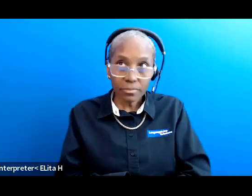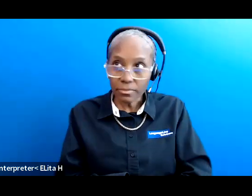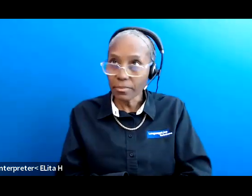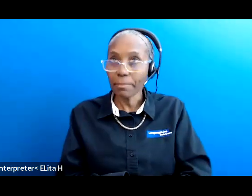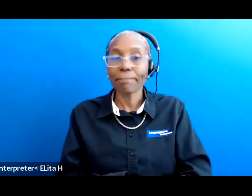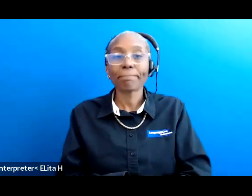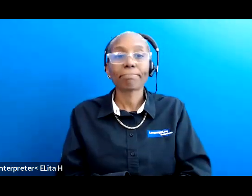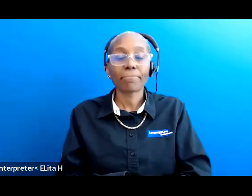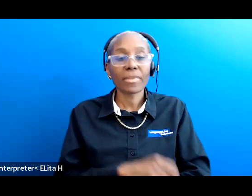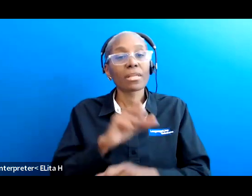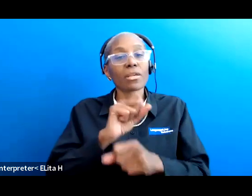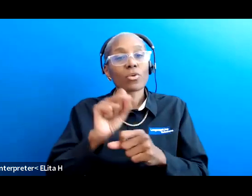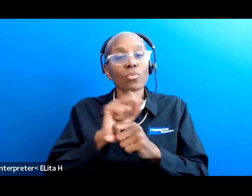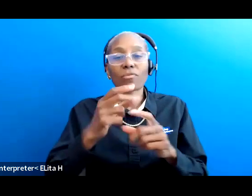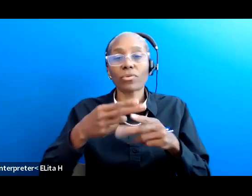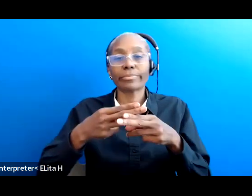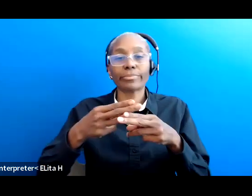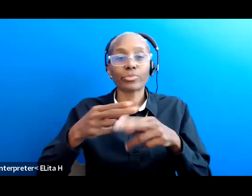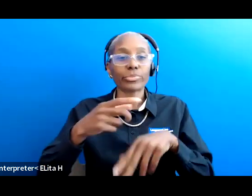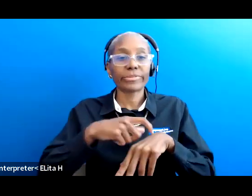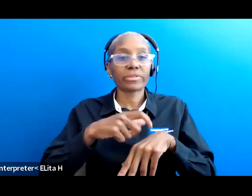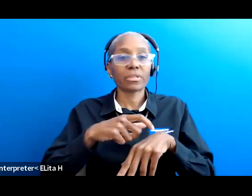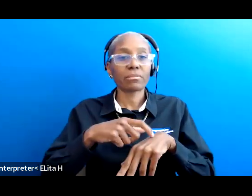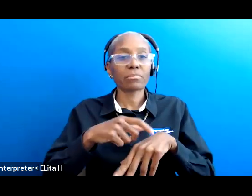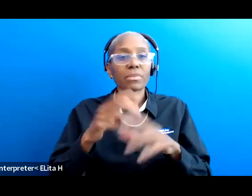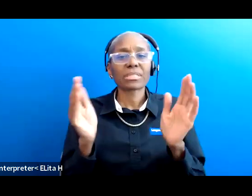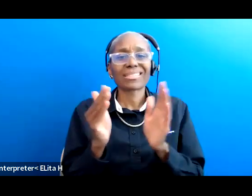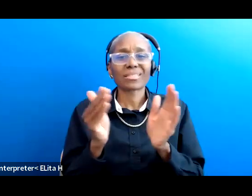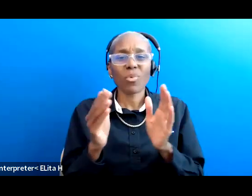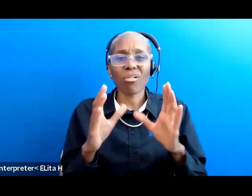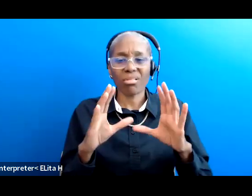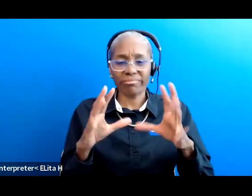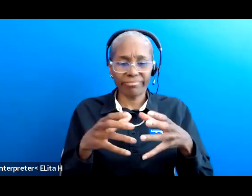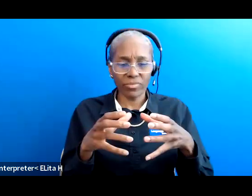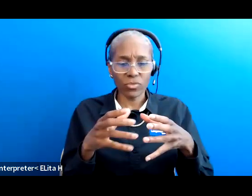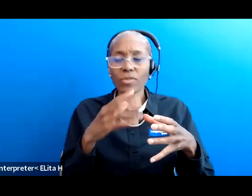It only worked for a period of time, because it's a small device, and you have to keep refilling it.